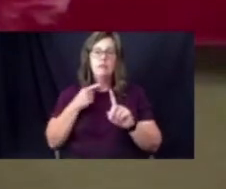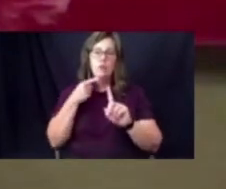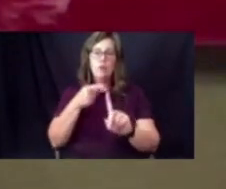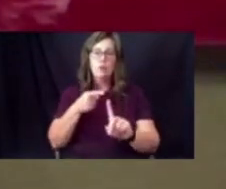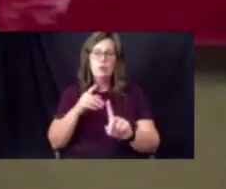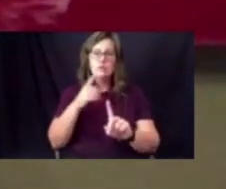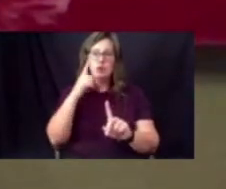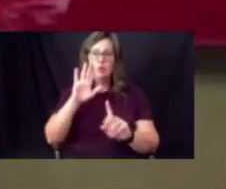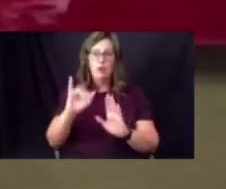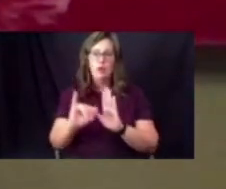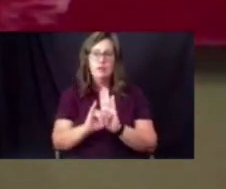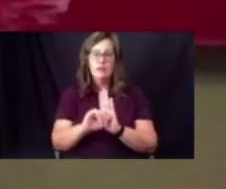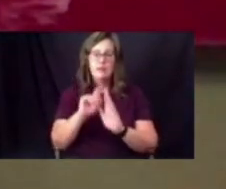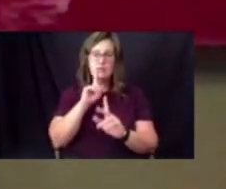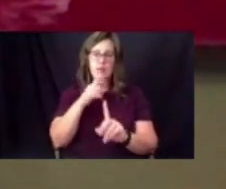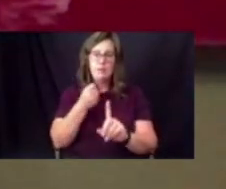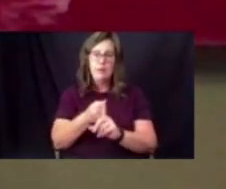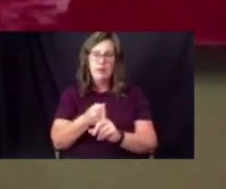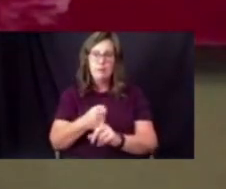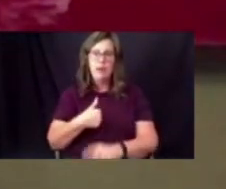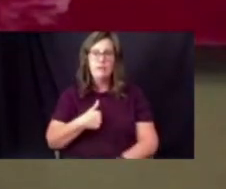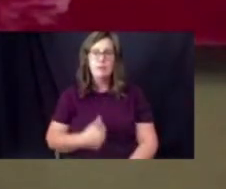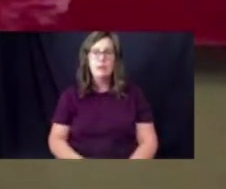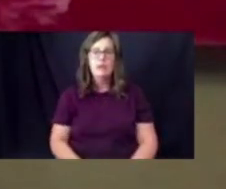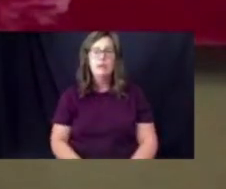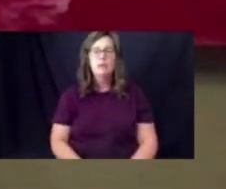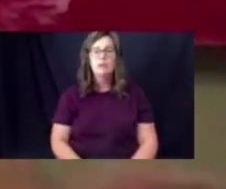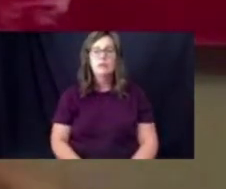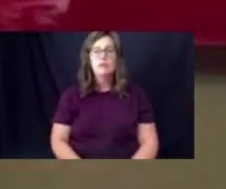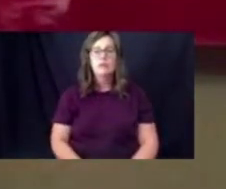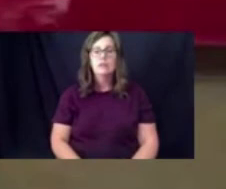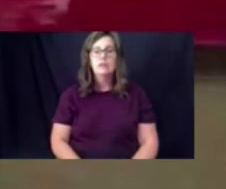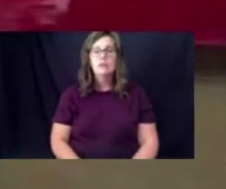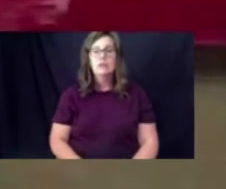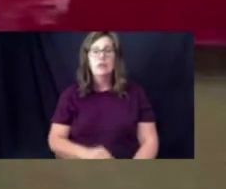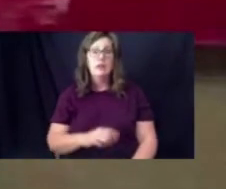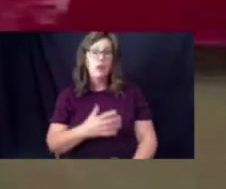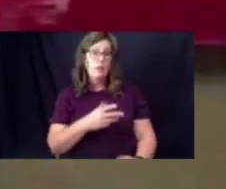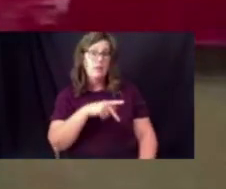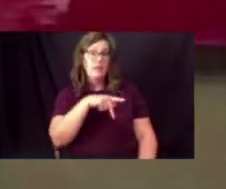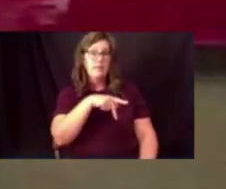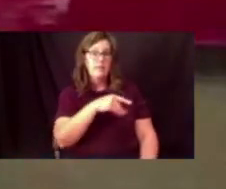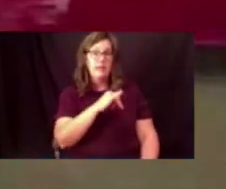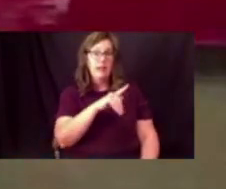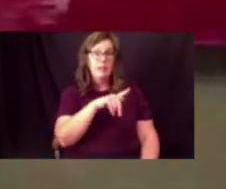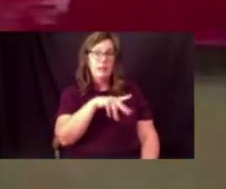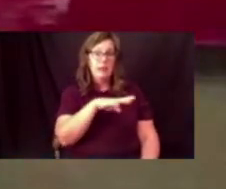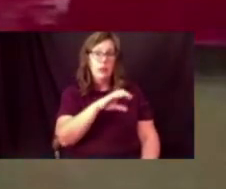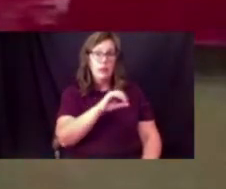impact for me uh with that side now with my filipina and a german side of the family that